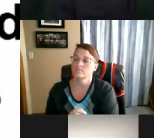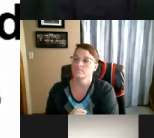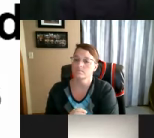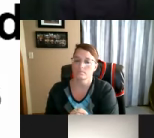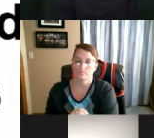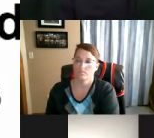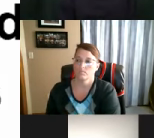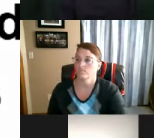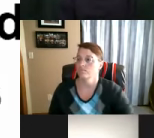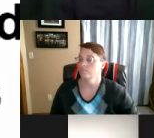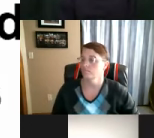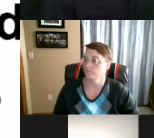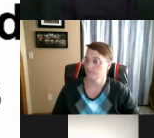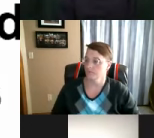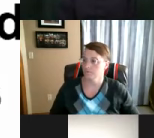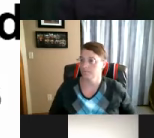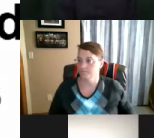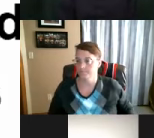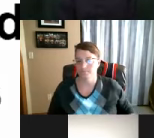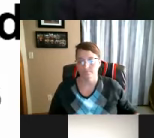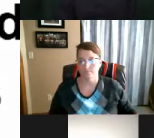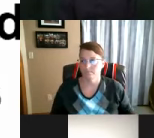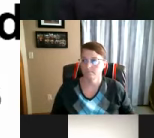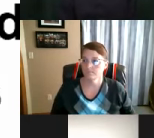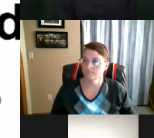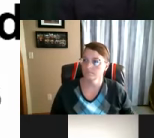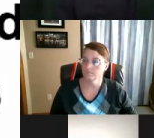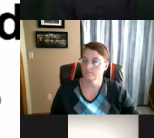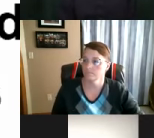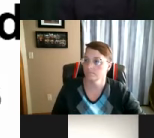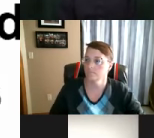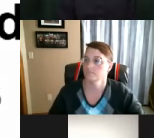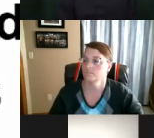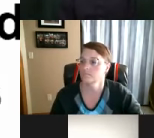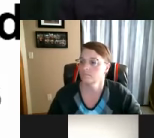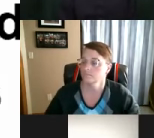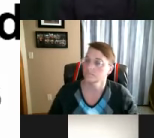more likely than other races to have a disability in the first place and face employment discrimination